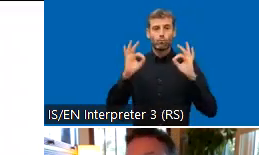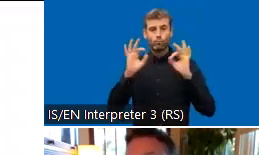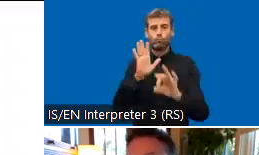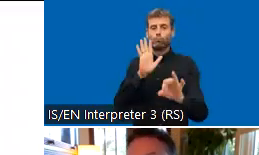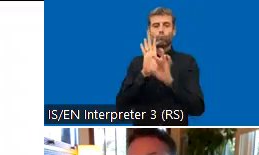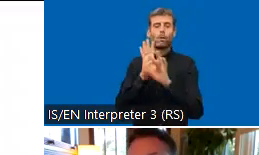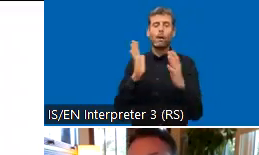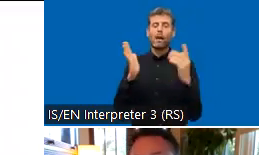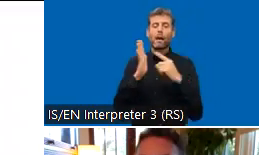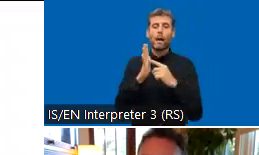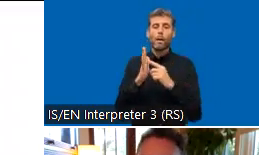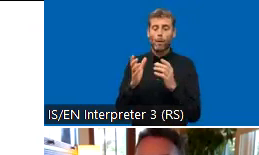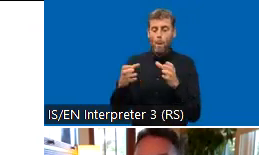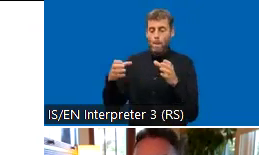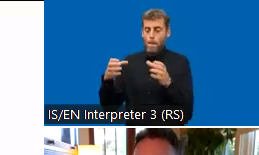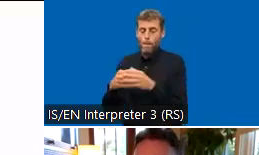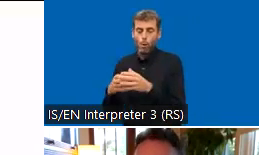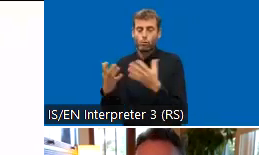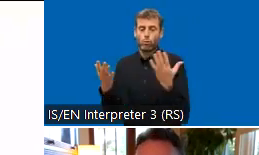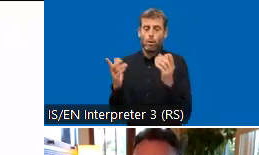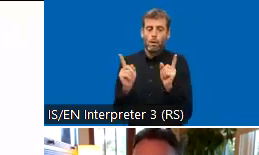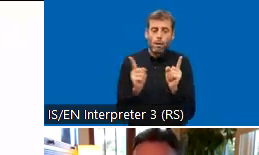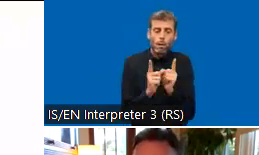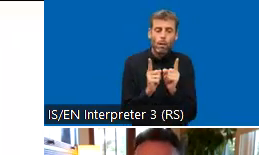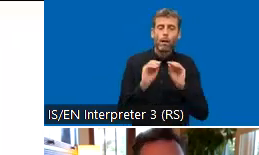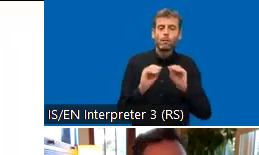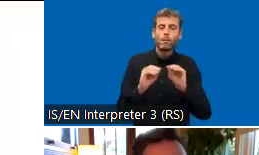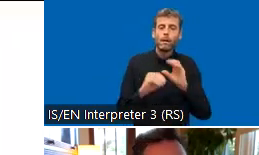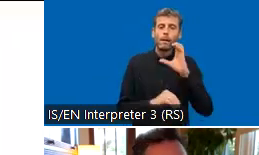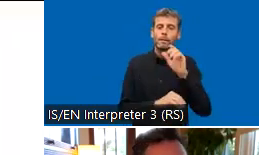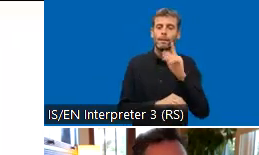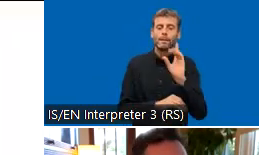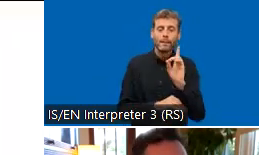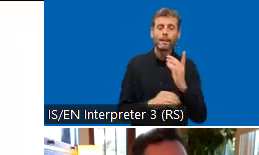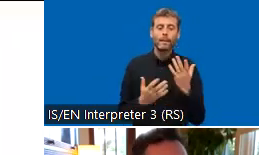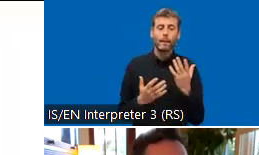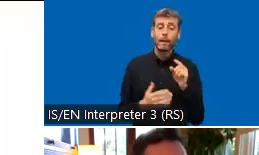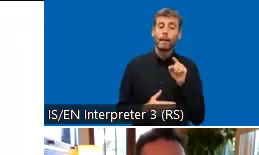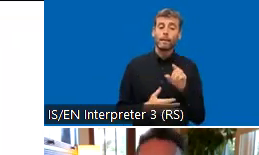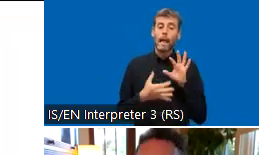procurement. There's a lot happening around IAAP that we are excited about. We are getting